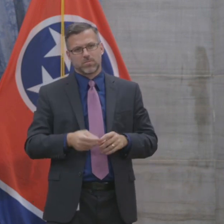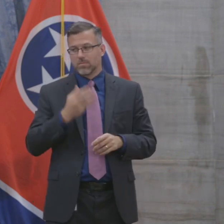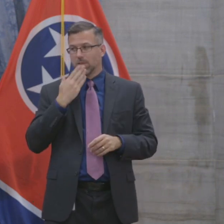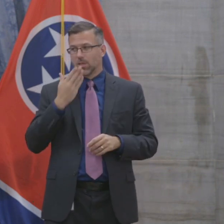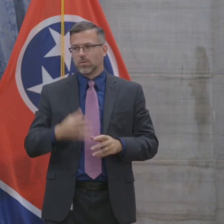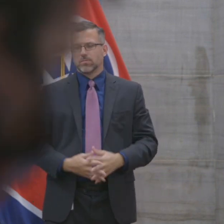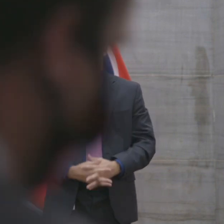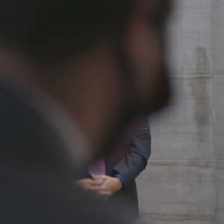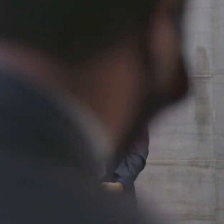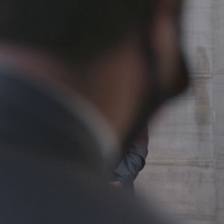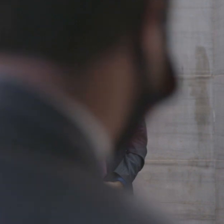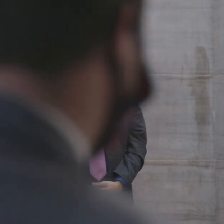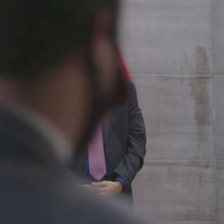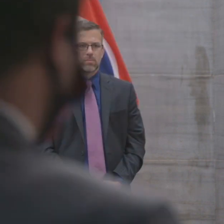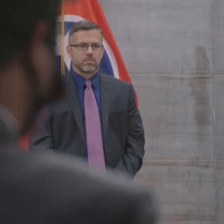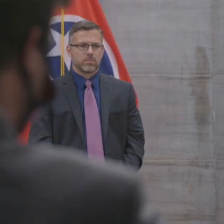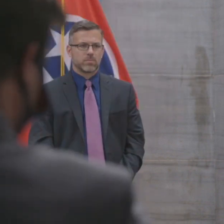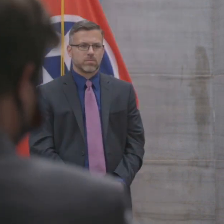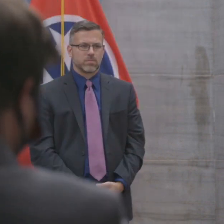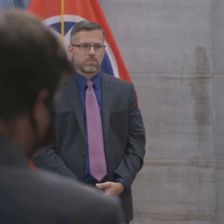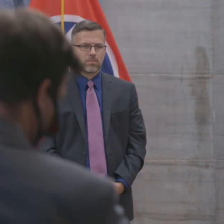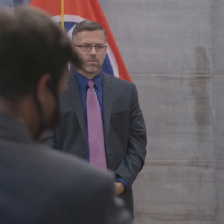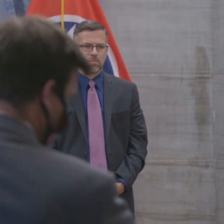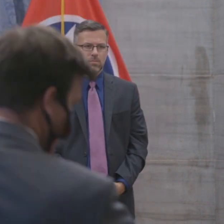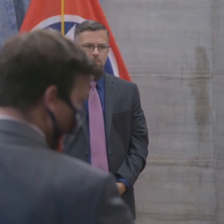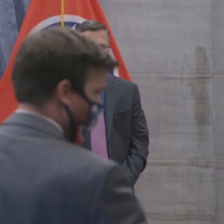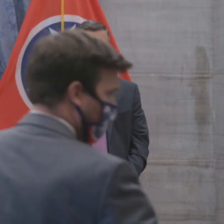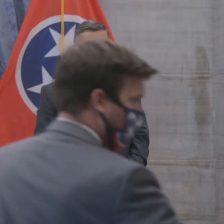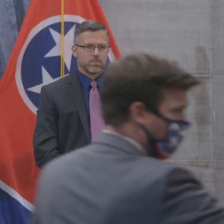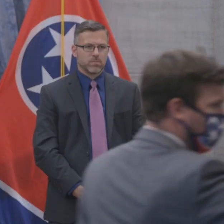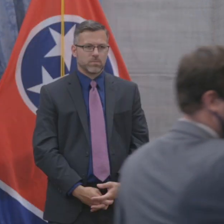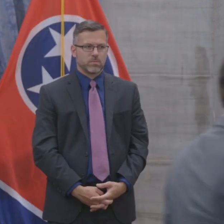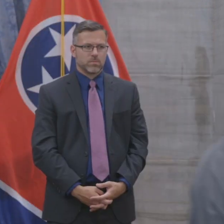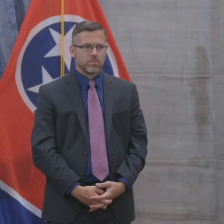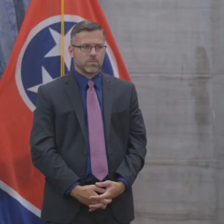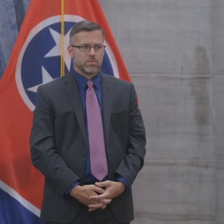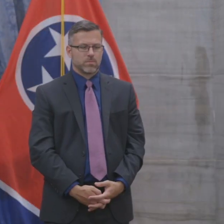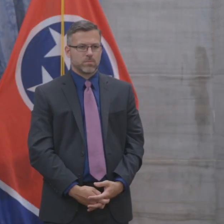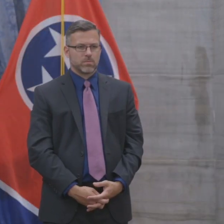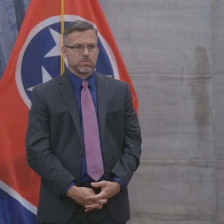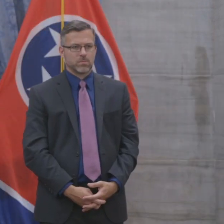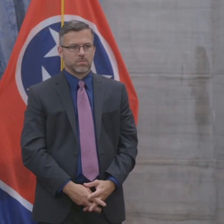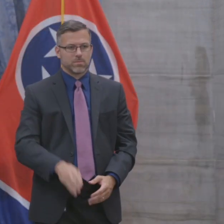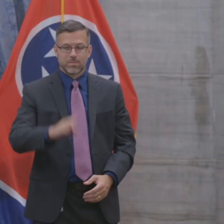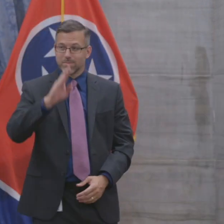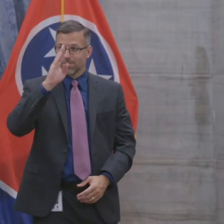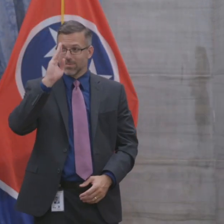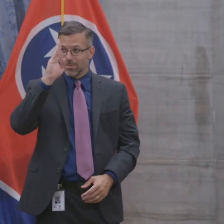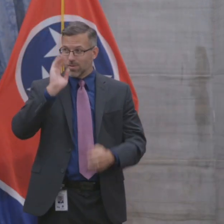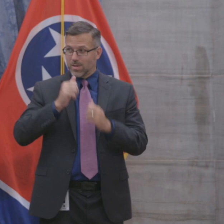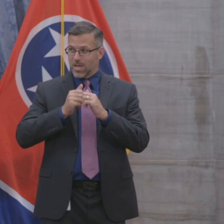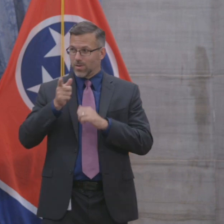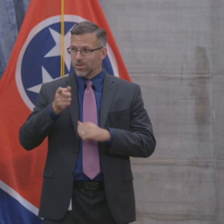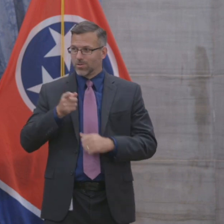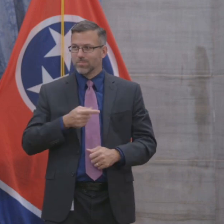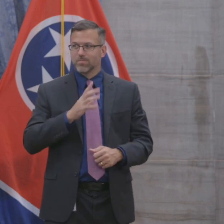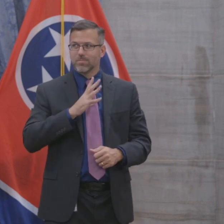week about you were going to reach out to the Federal Government about the school data issue. Have you heard anything back from them? What was the conversation like?